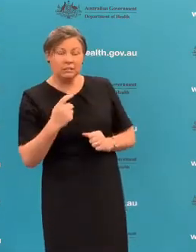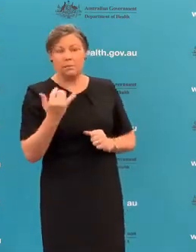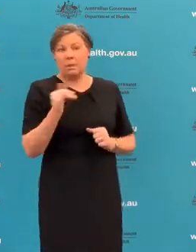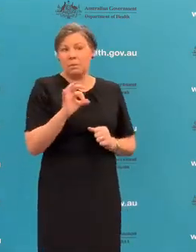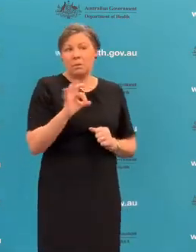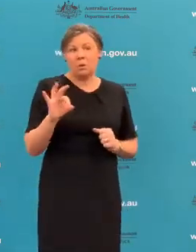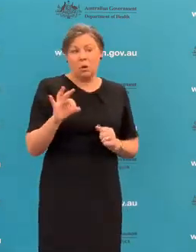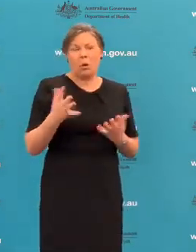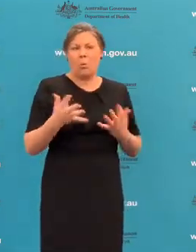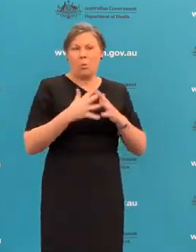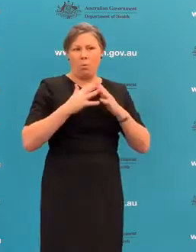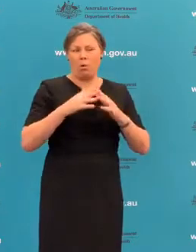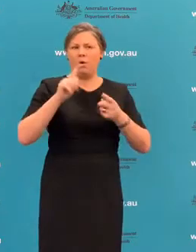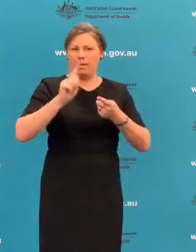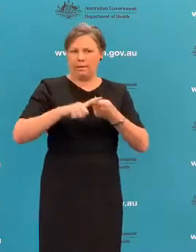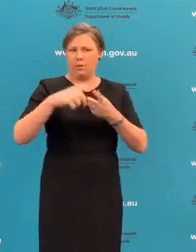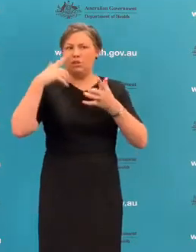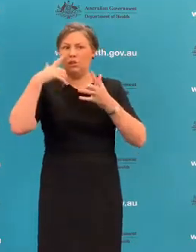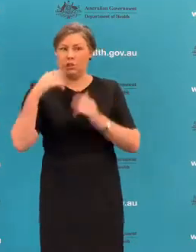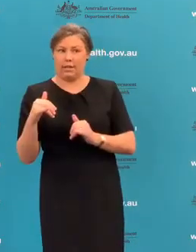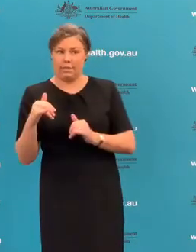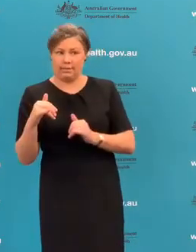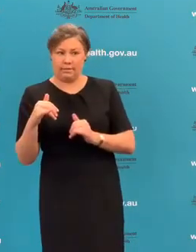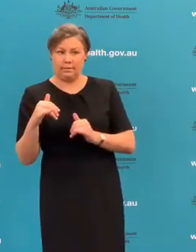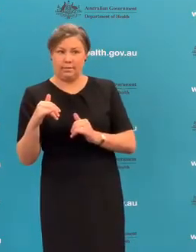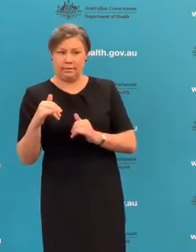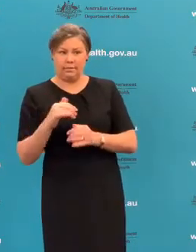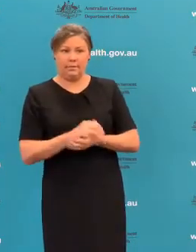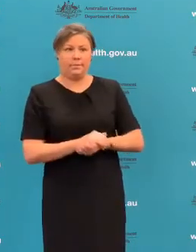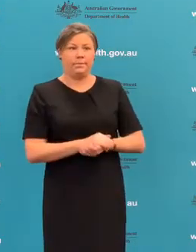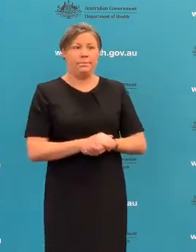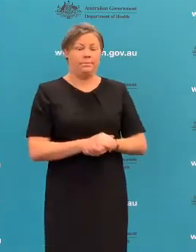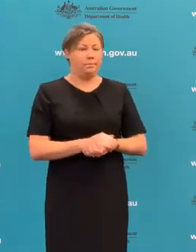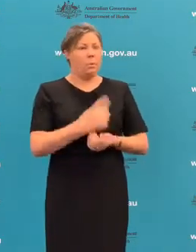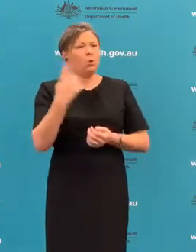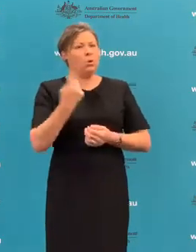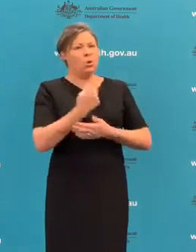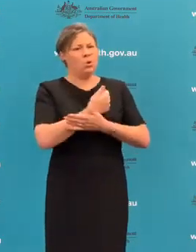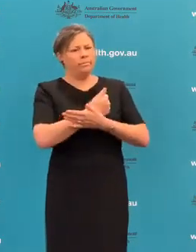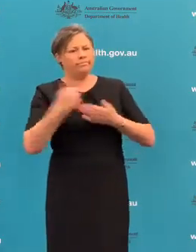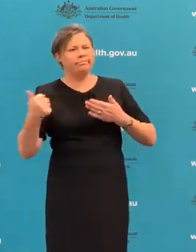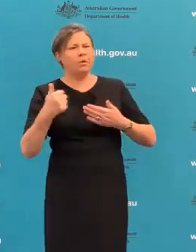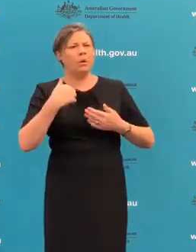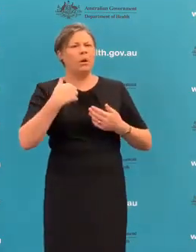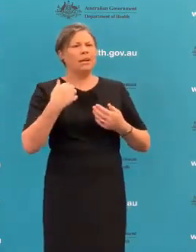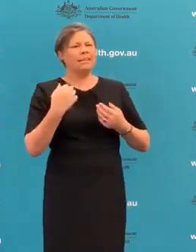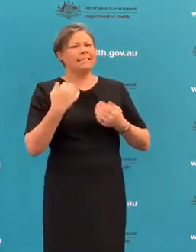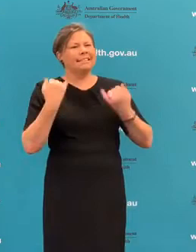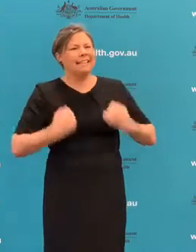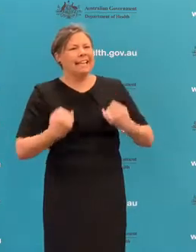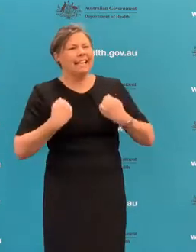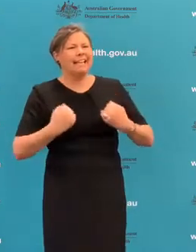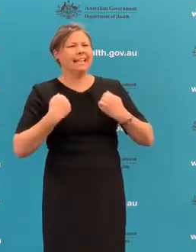is required. This also includes the need for people with chronic health conditions to continue to attend their appointments